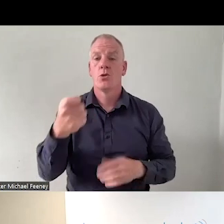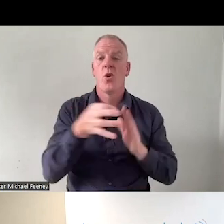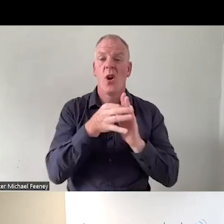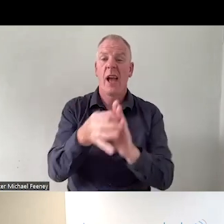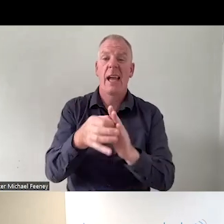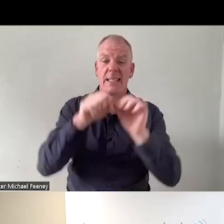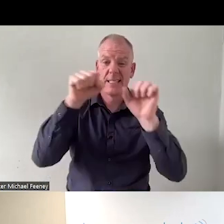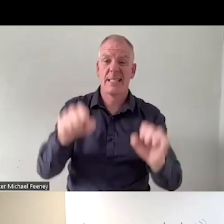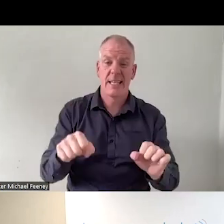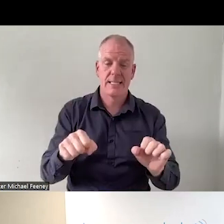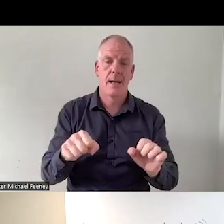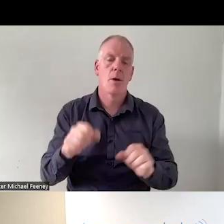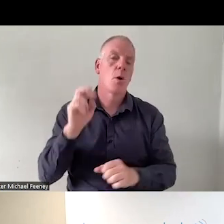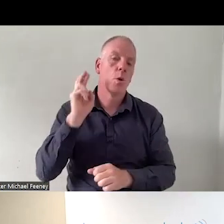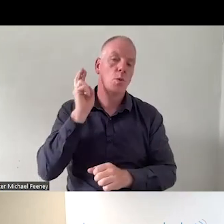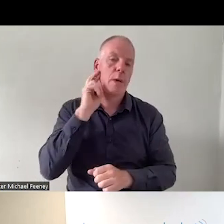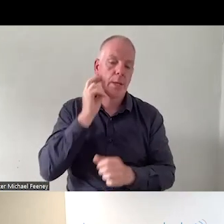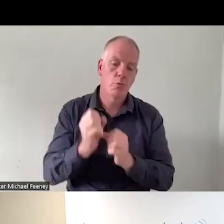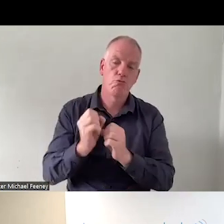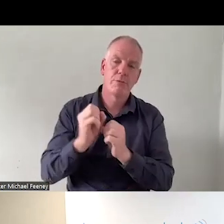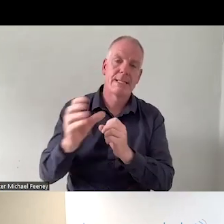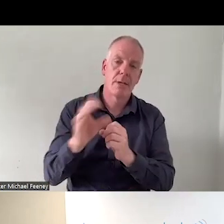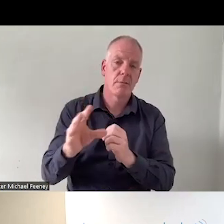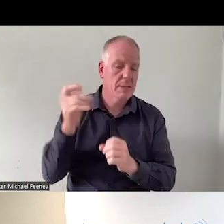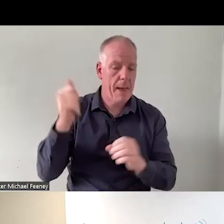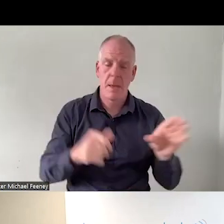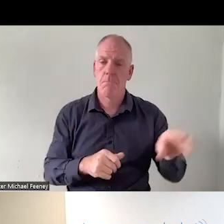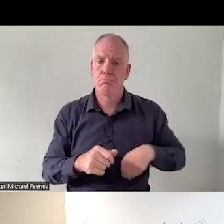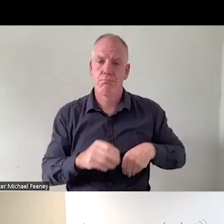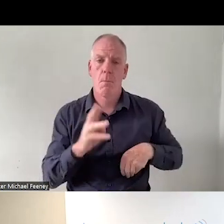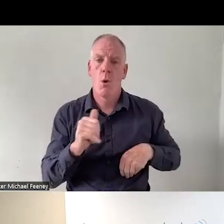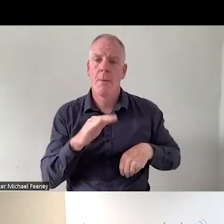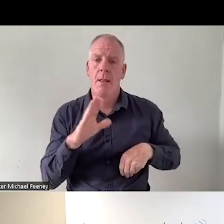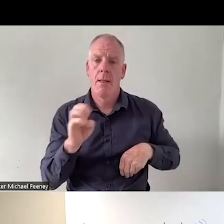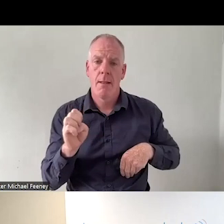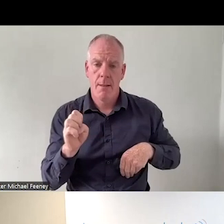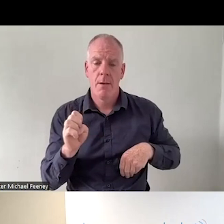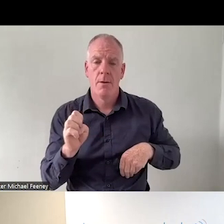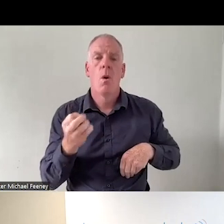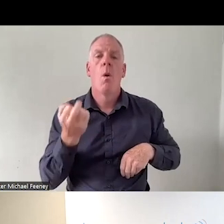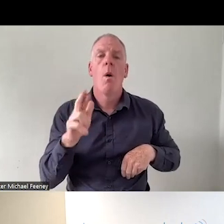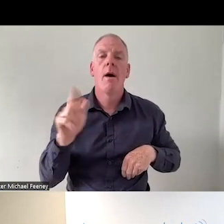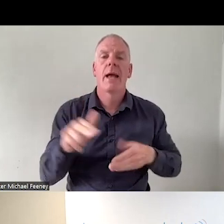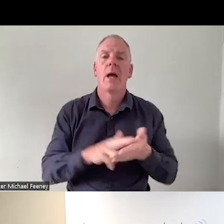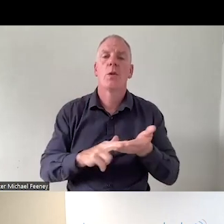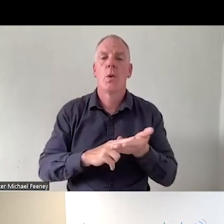radio transmission, can be completely portable. Or it can be used in a main venue.